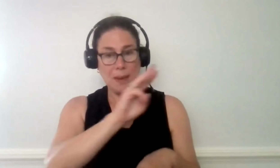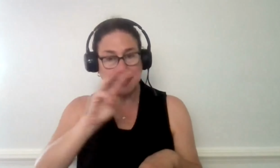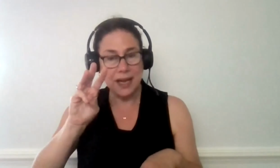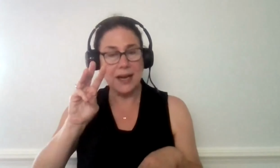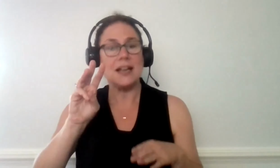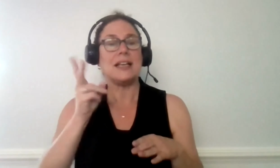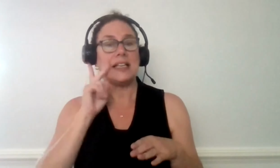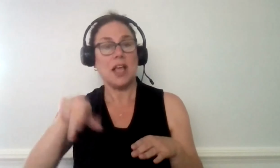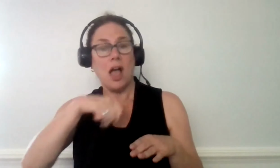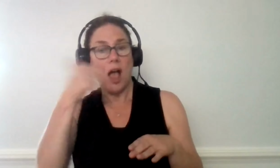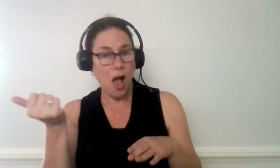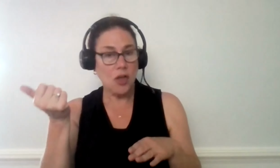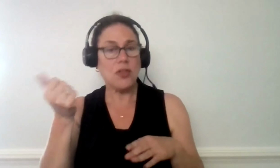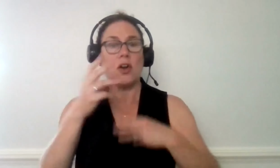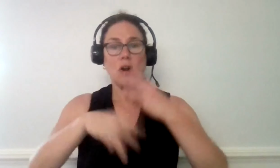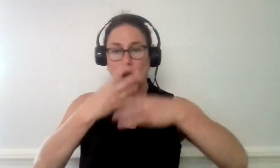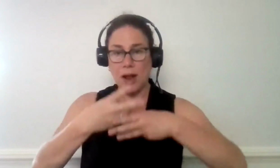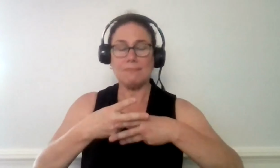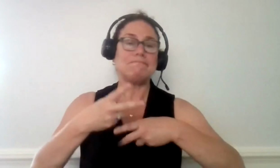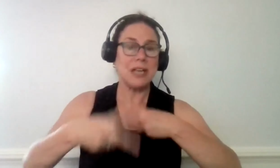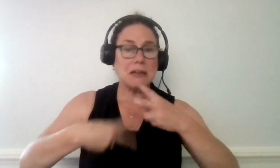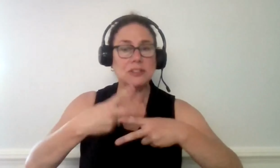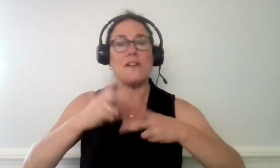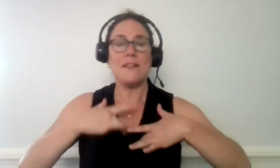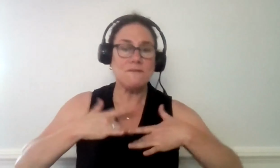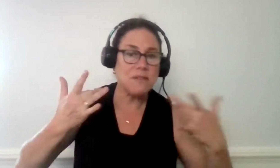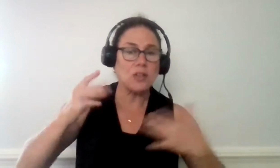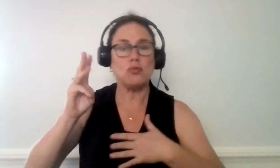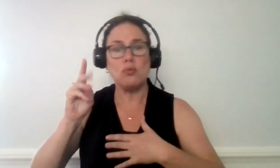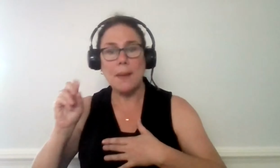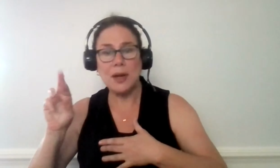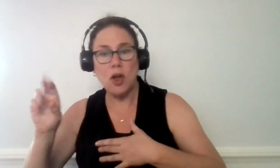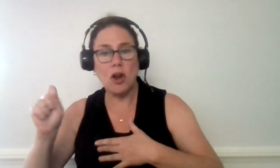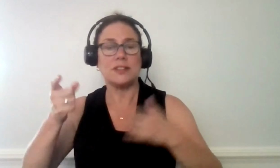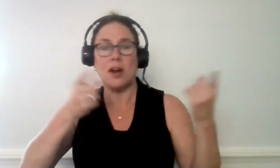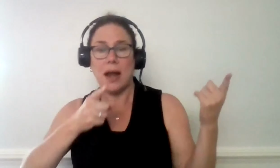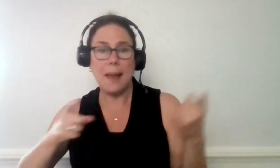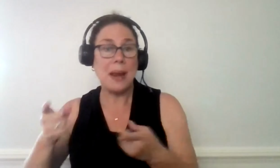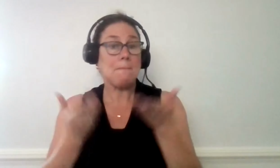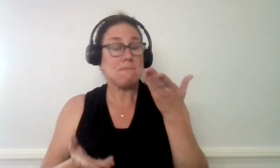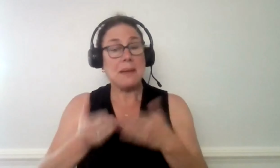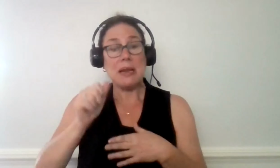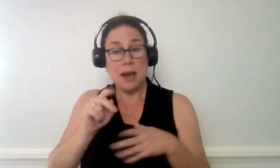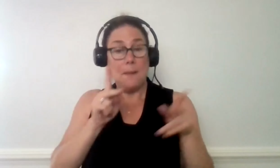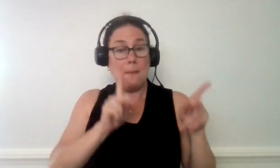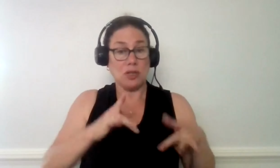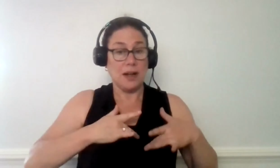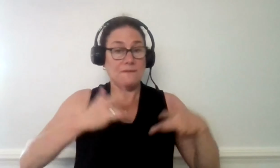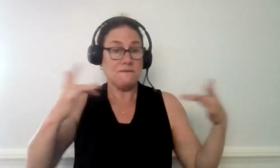types of webinars or events are going on. There might even be some in-person events, where they might